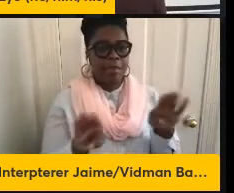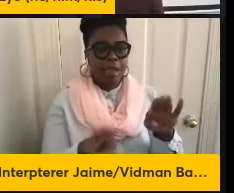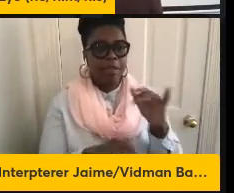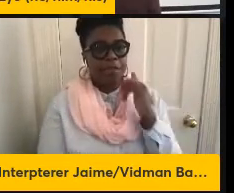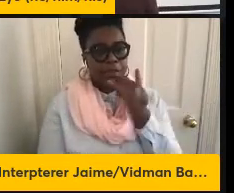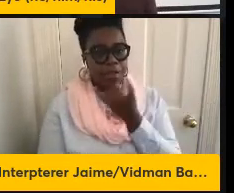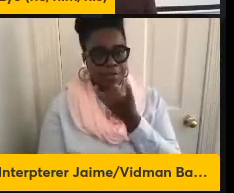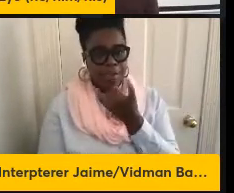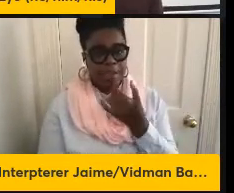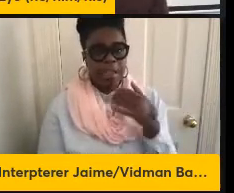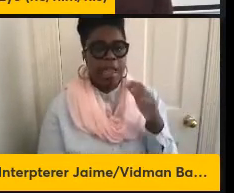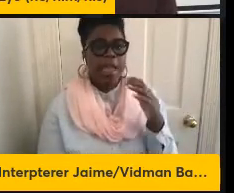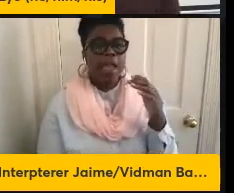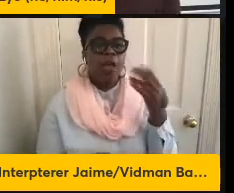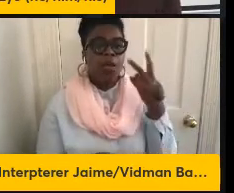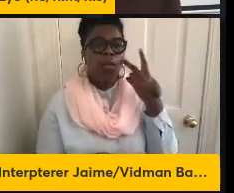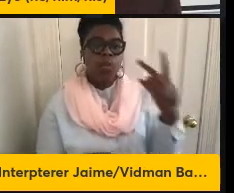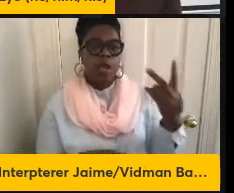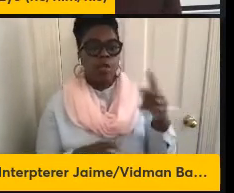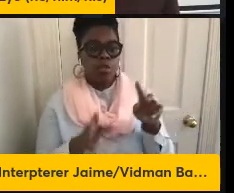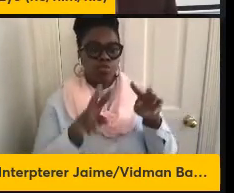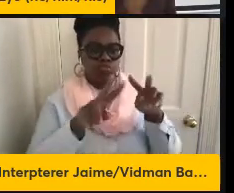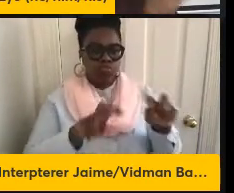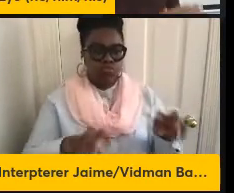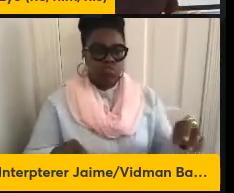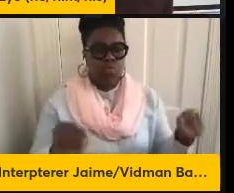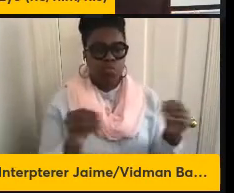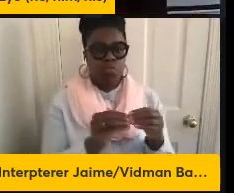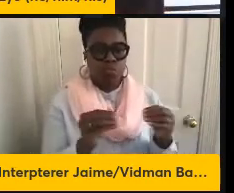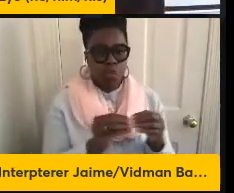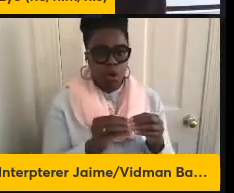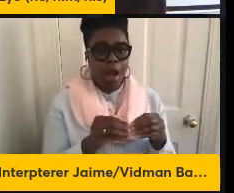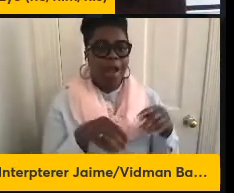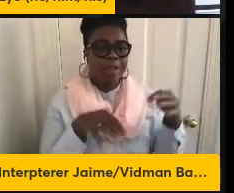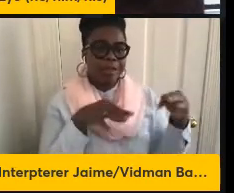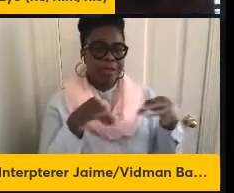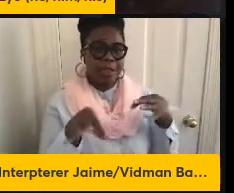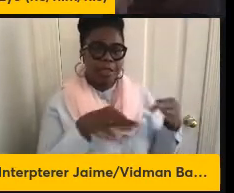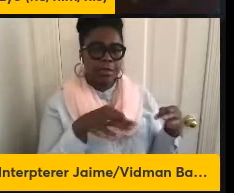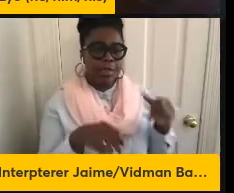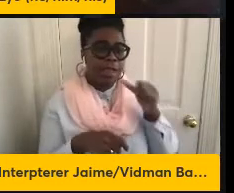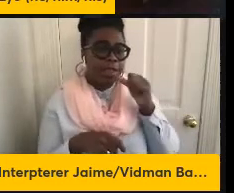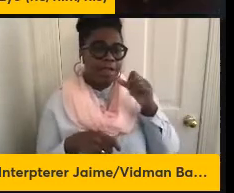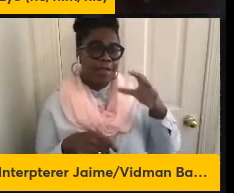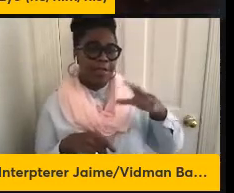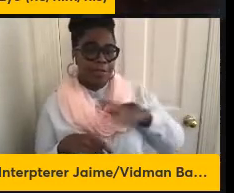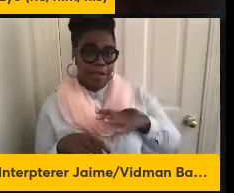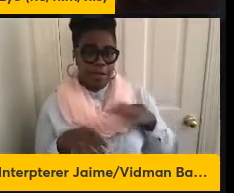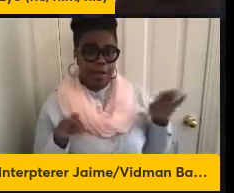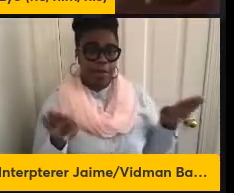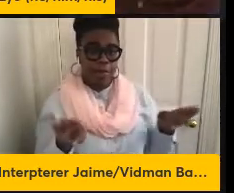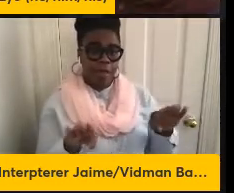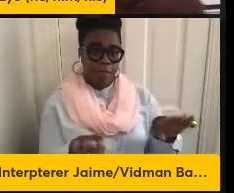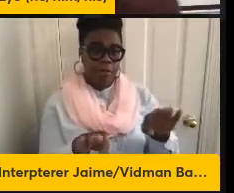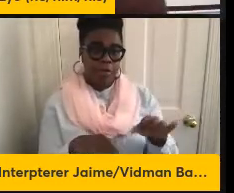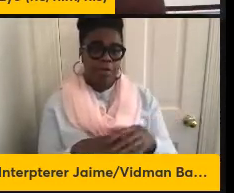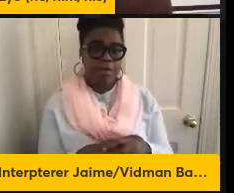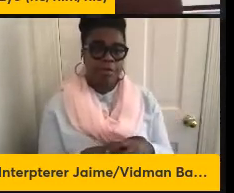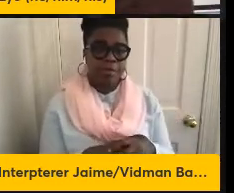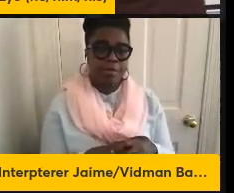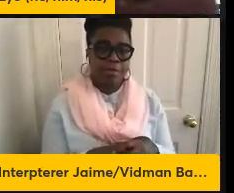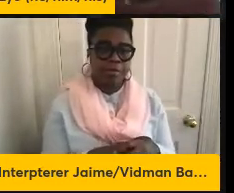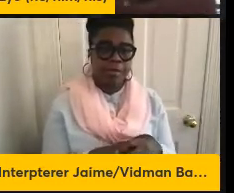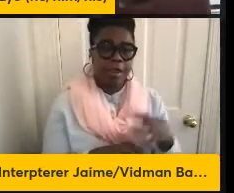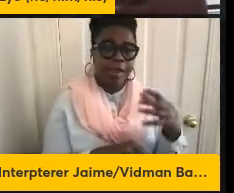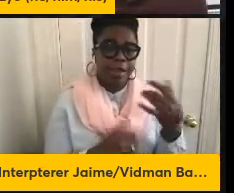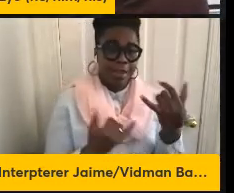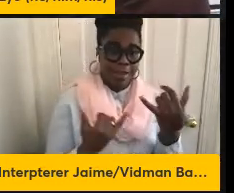pursuing that to look at that some more. But I just walked you through the female based behaviors. And now I am going to walk